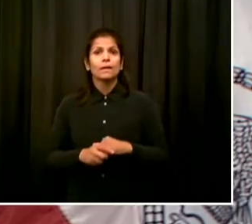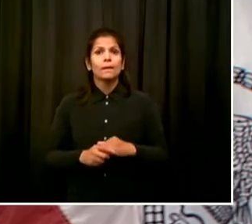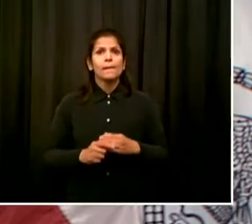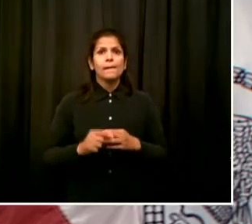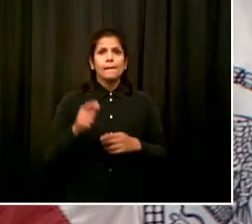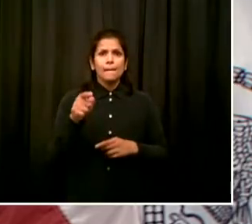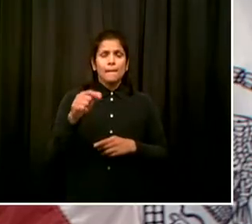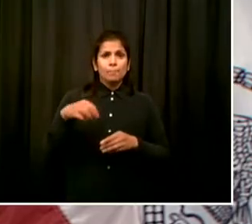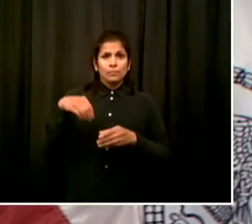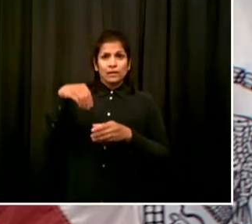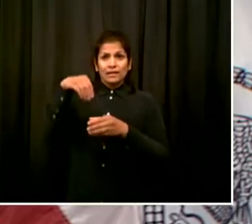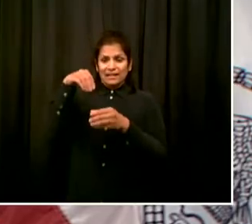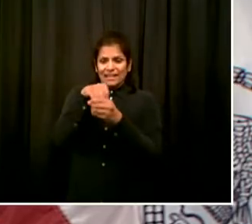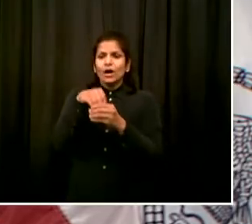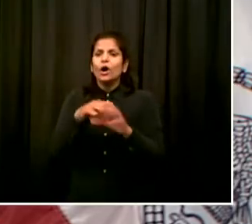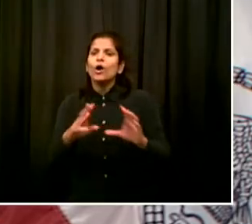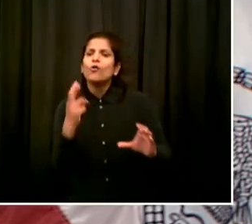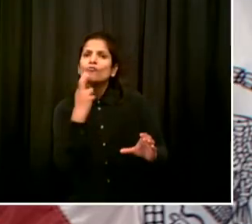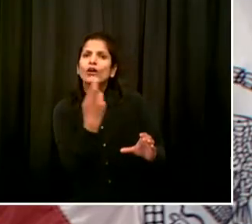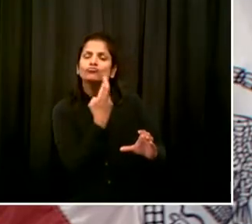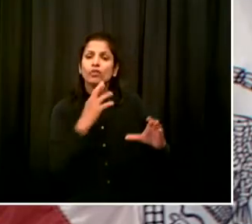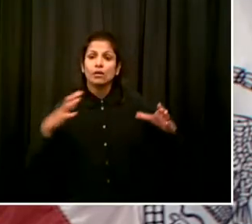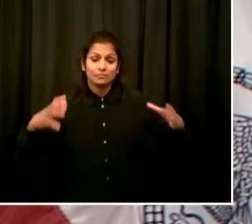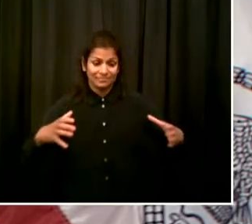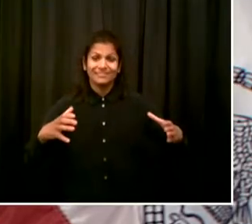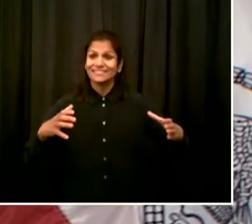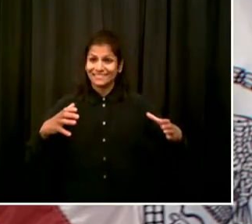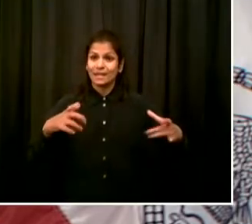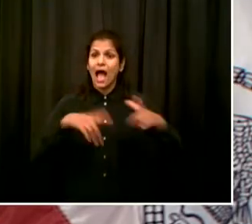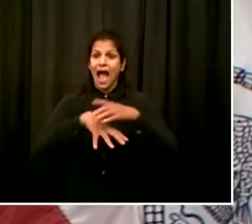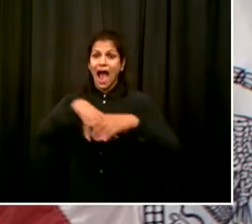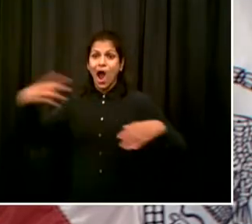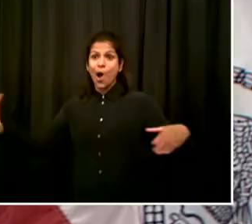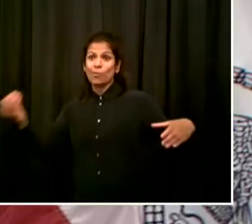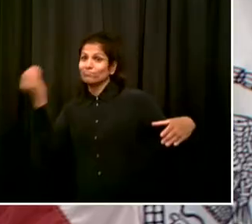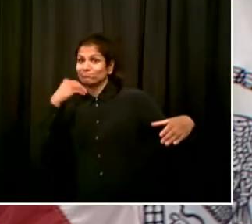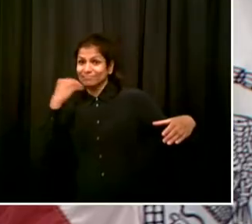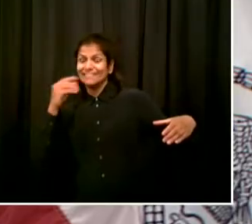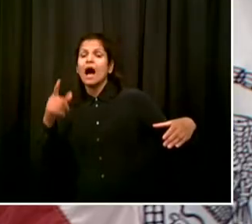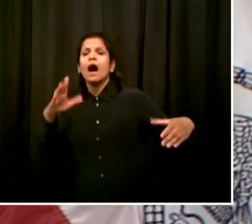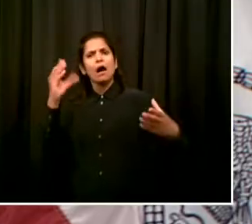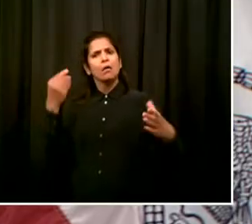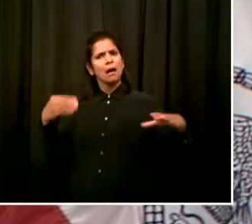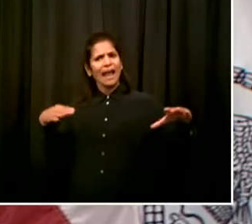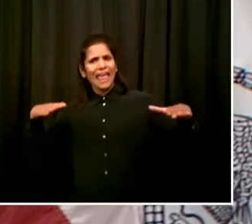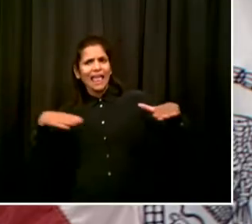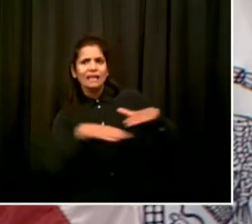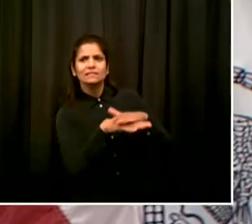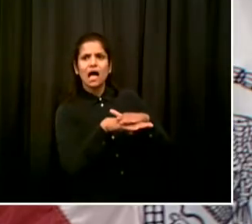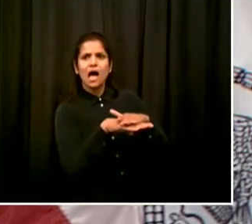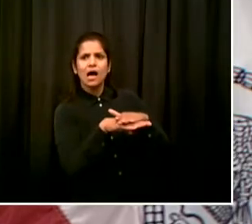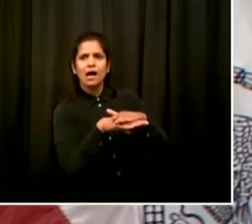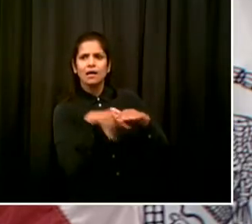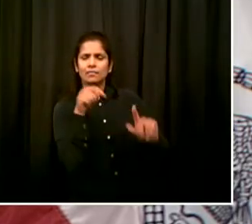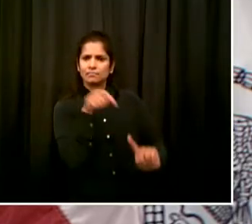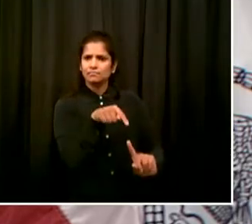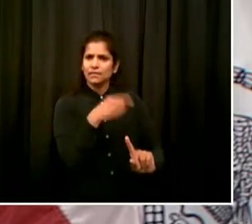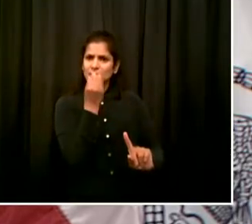DECISION MIGHT BE? DO YOU THINK IT